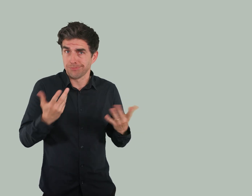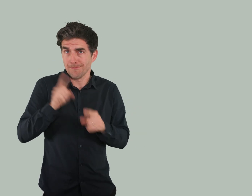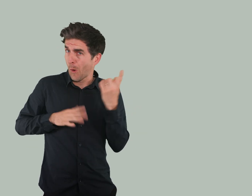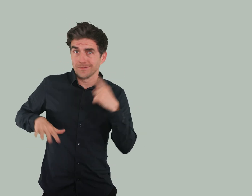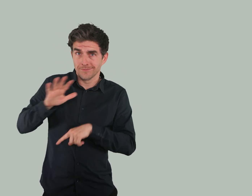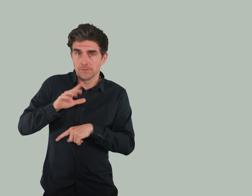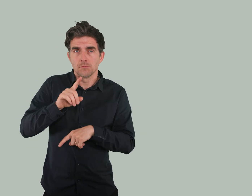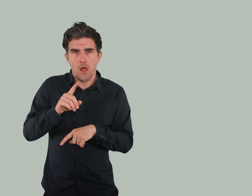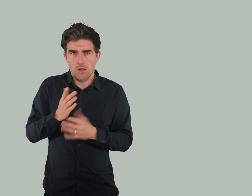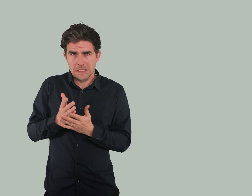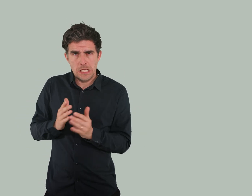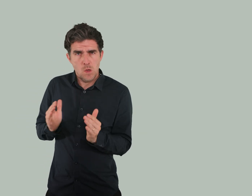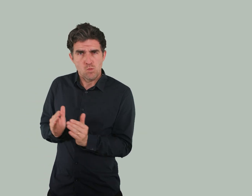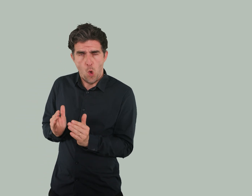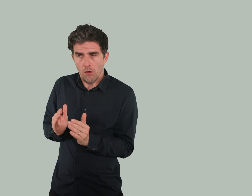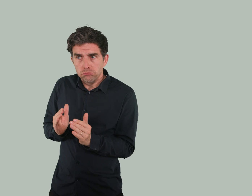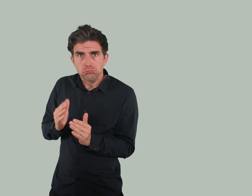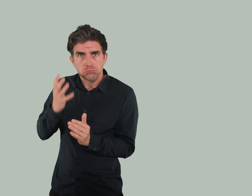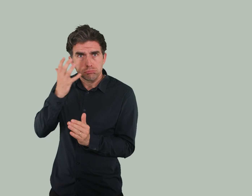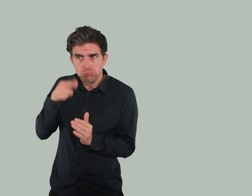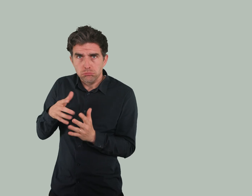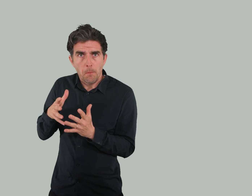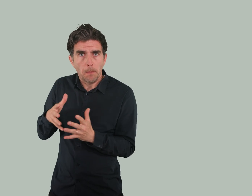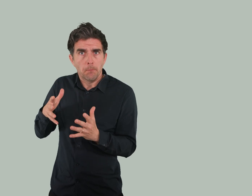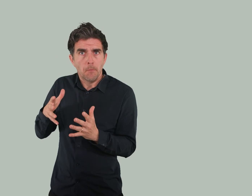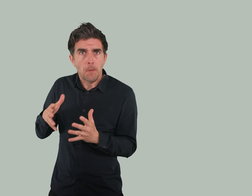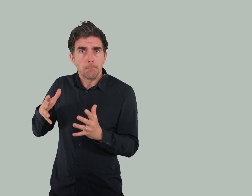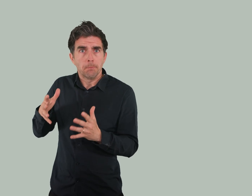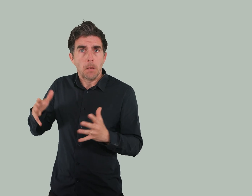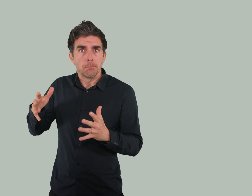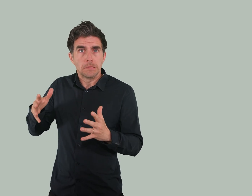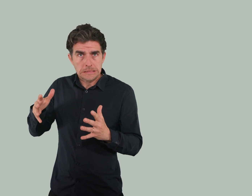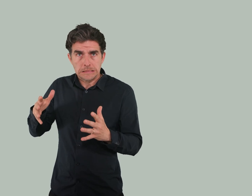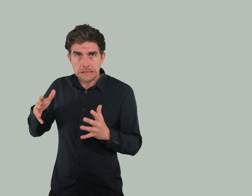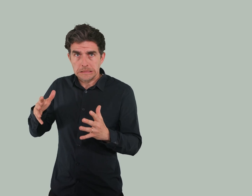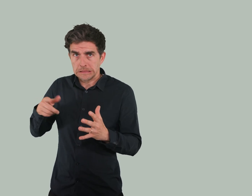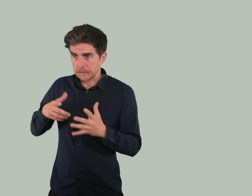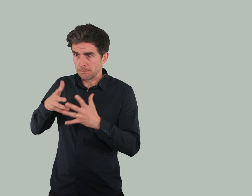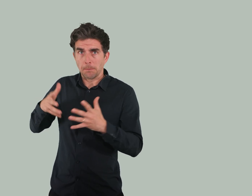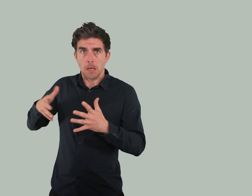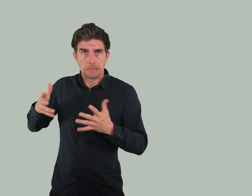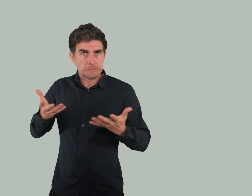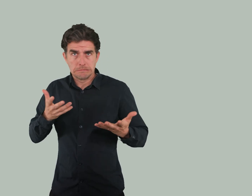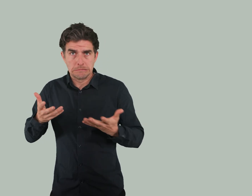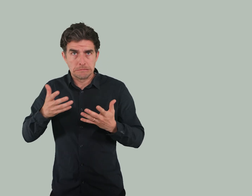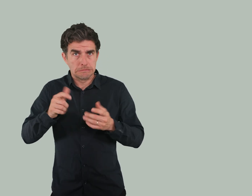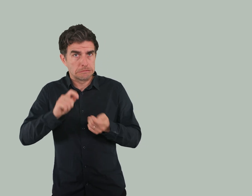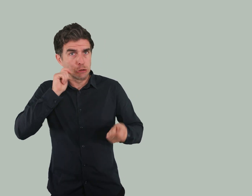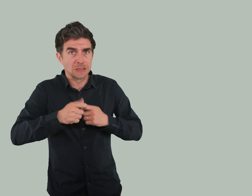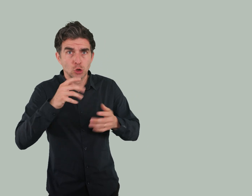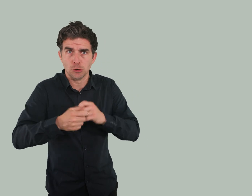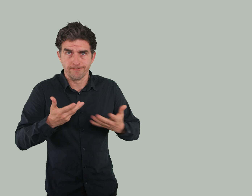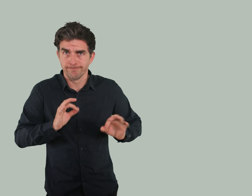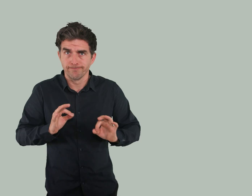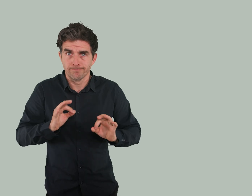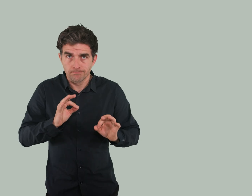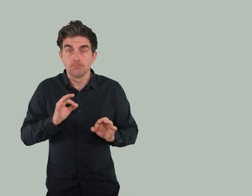But for a growing minority, that transition is breaking down.